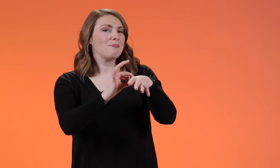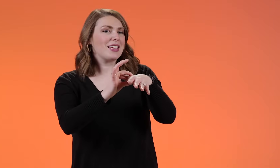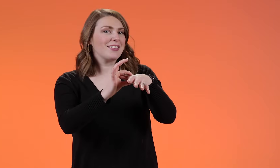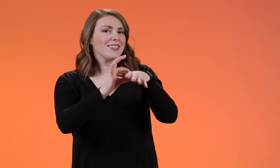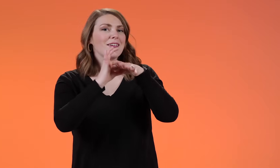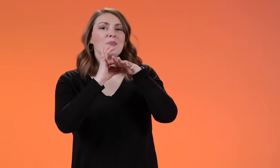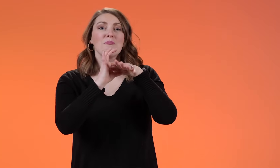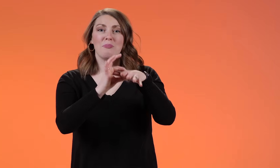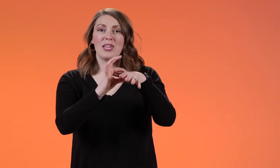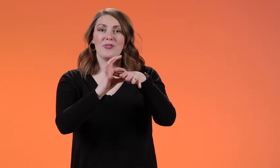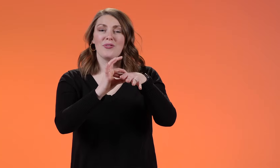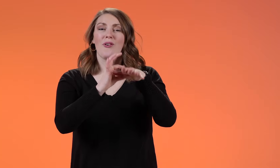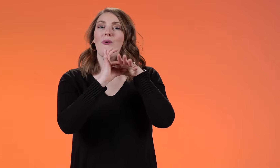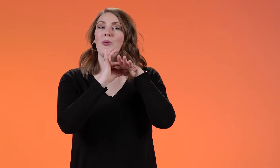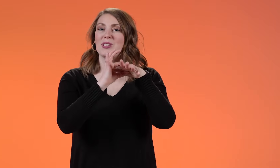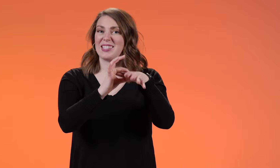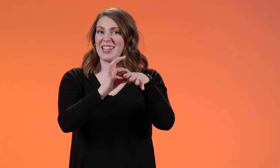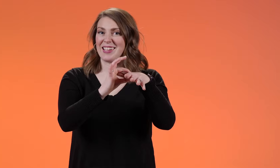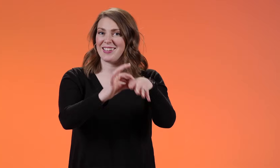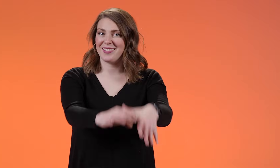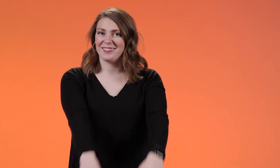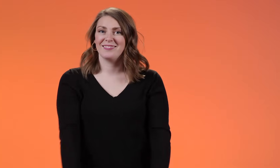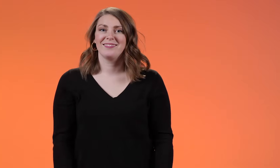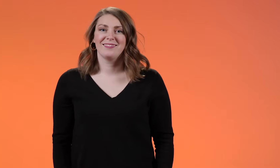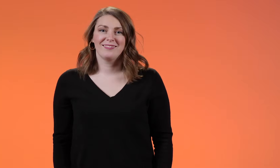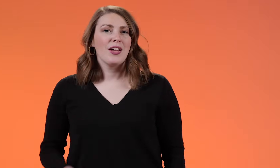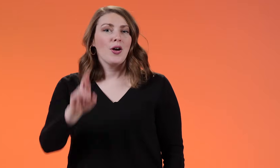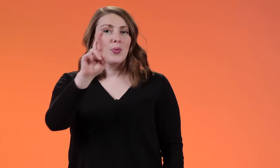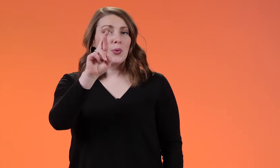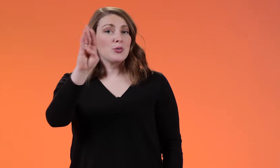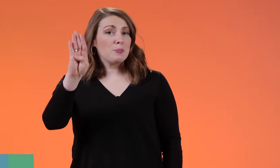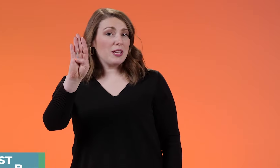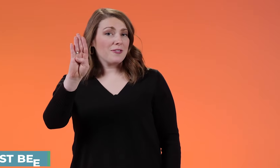MEAT, BEEF, or STEAK ROAST BEEF